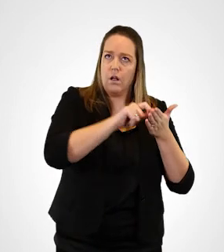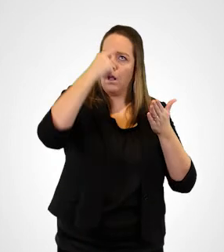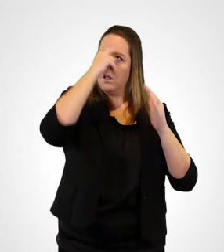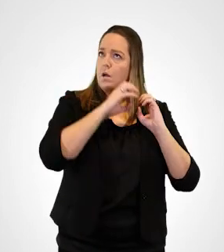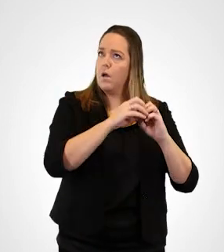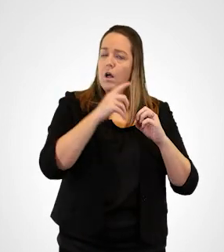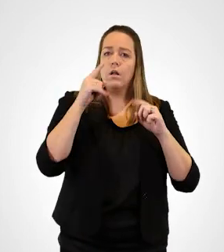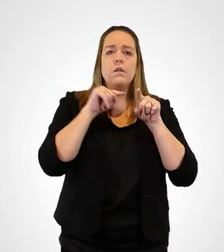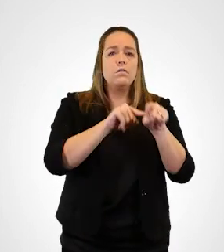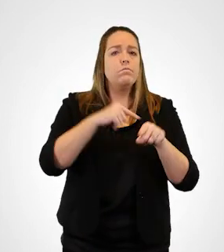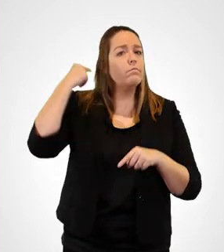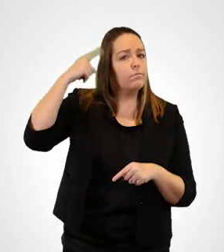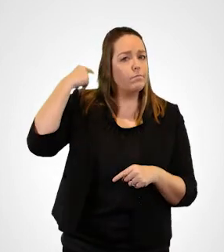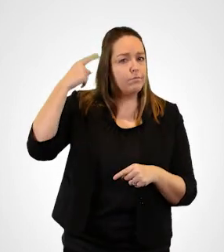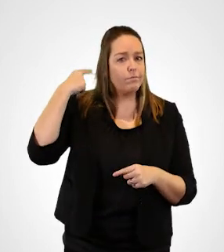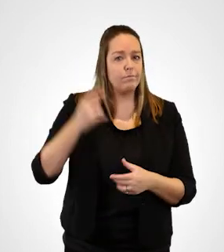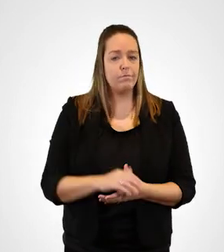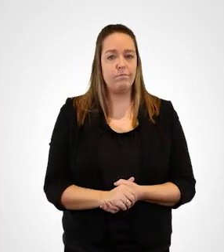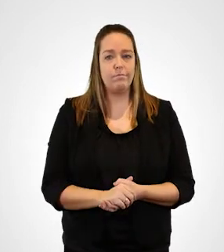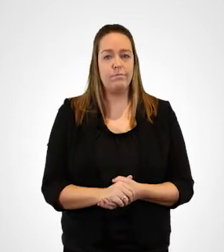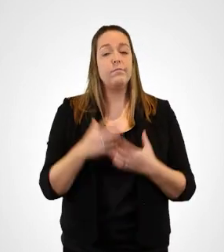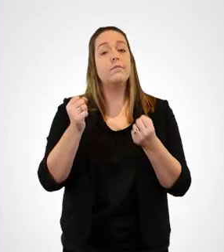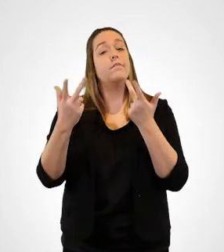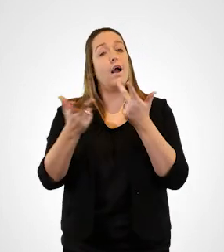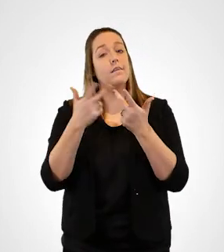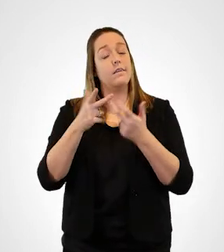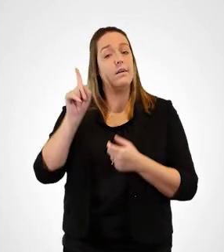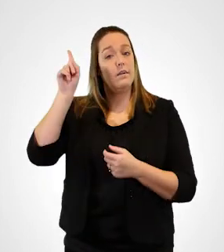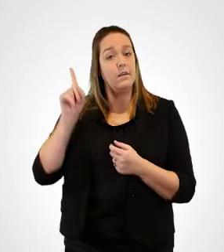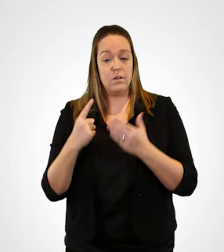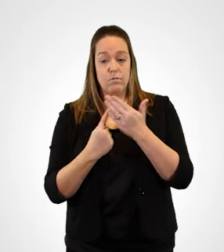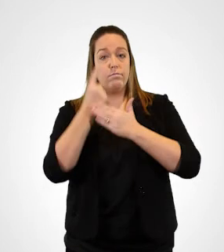We've also got other suggestions there in the data that